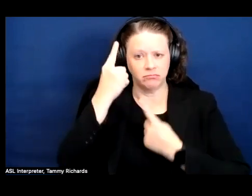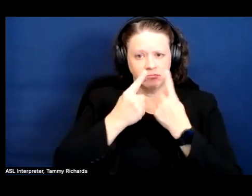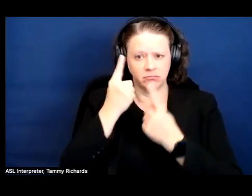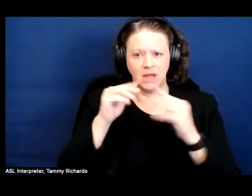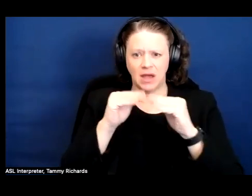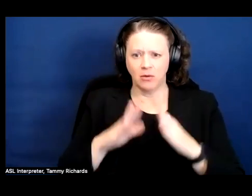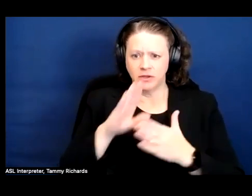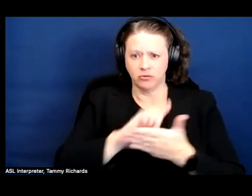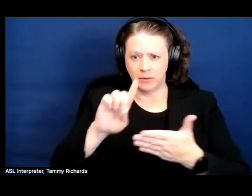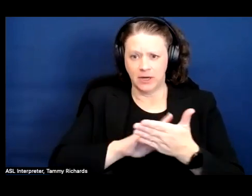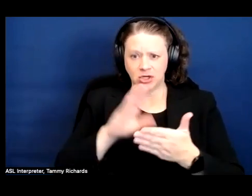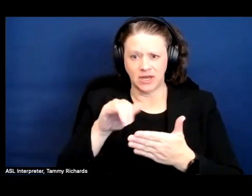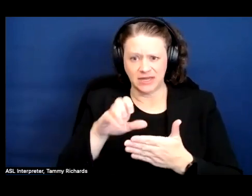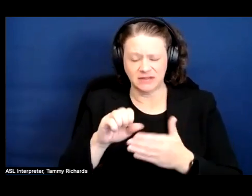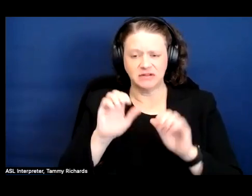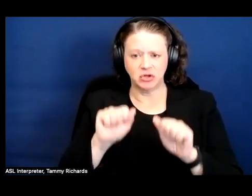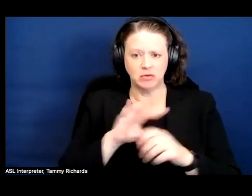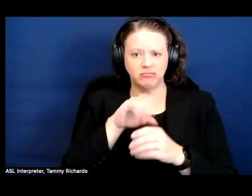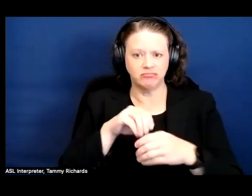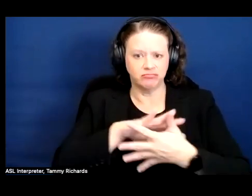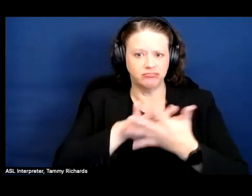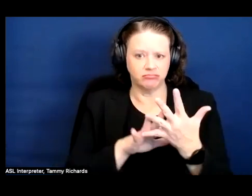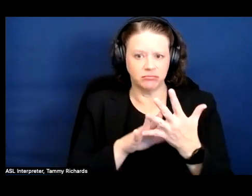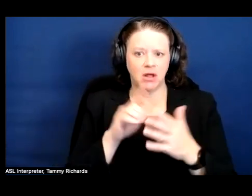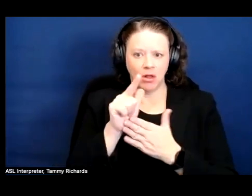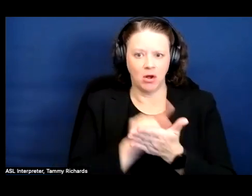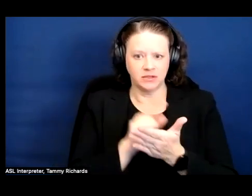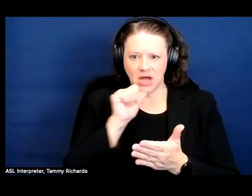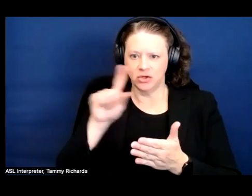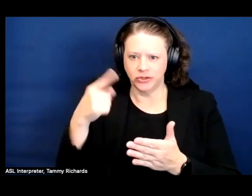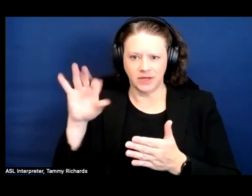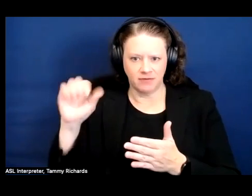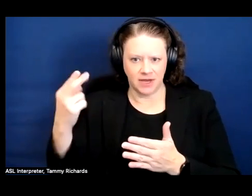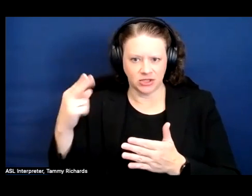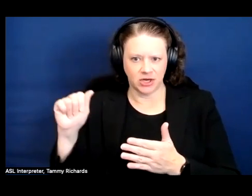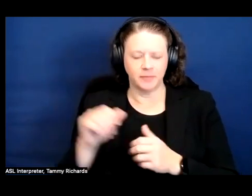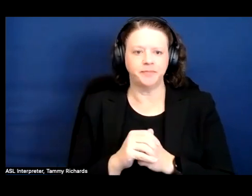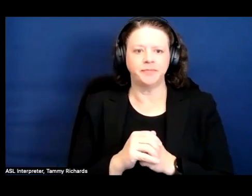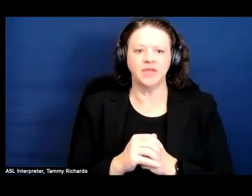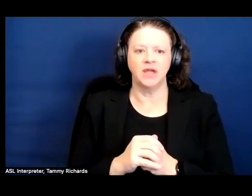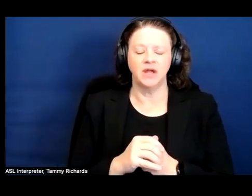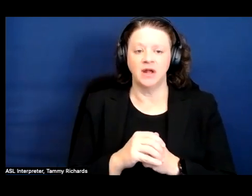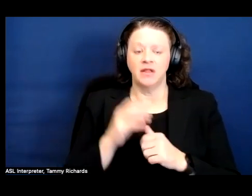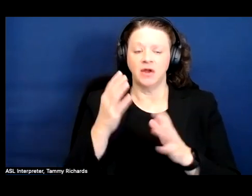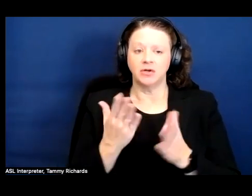or in a lease or lease addendum that the dog has been approved as an accommodation at the property.